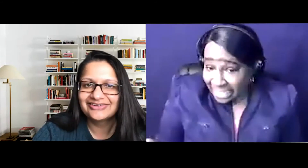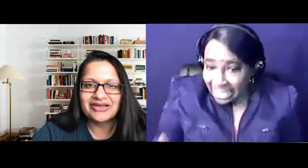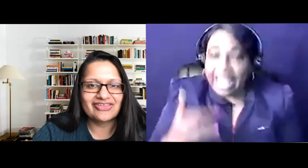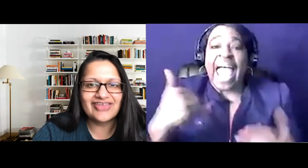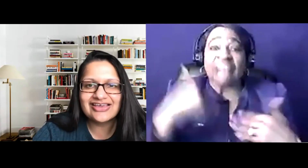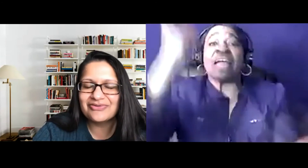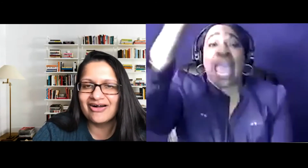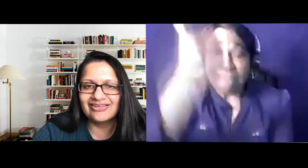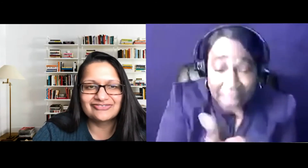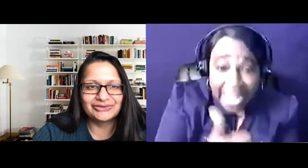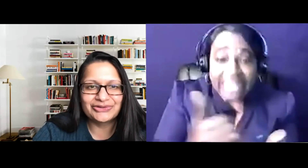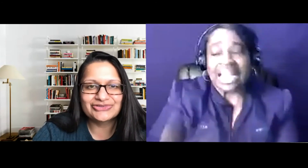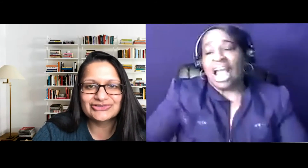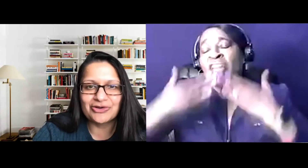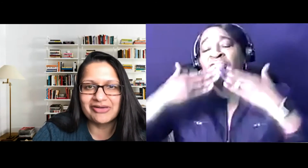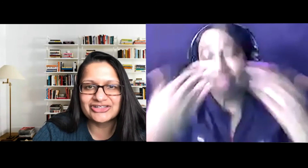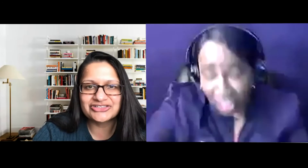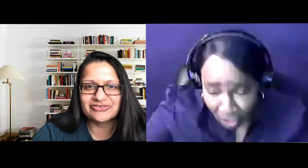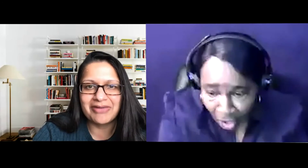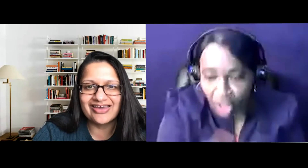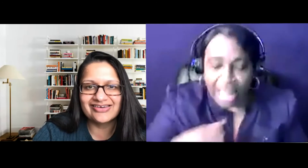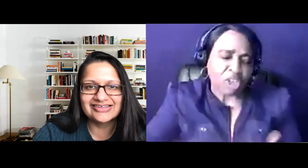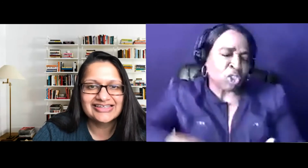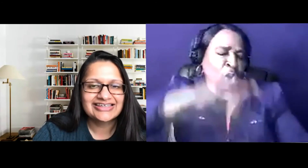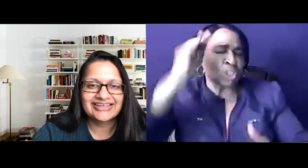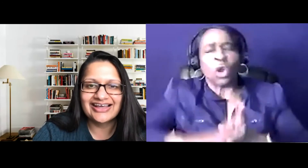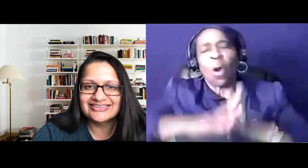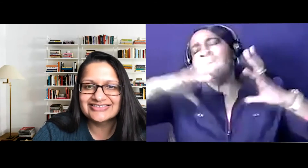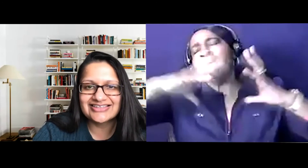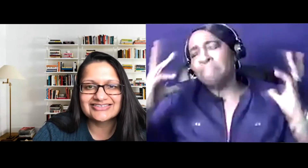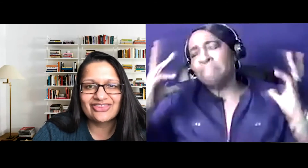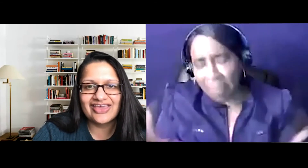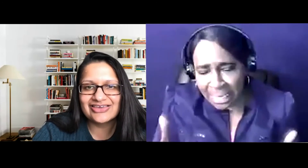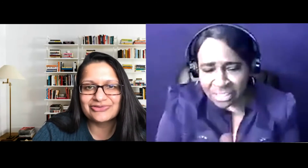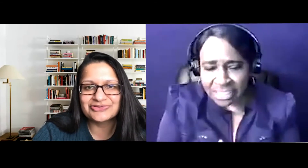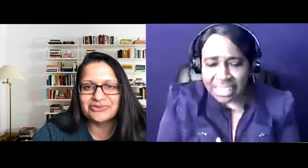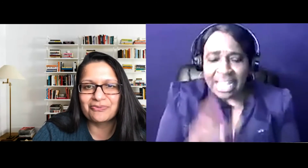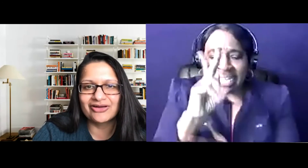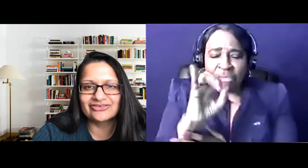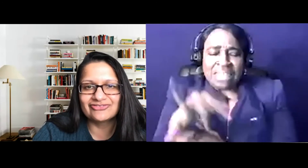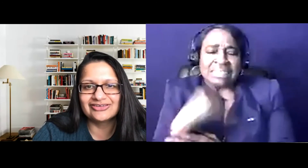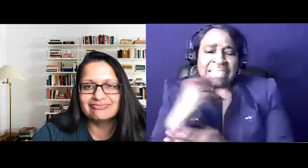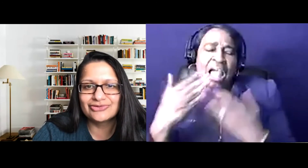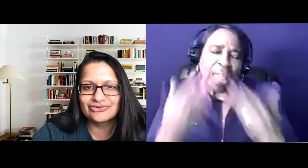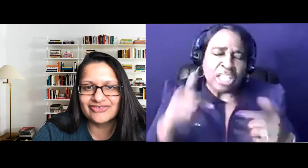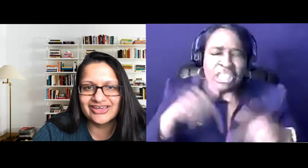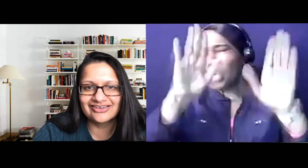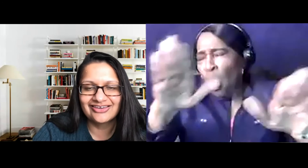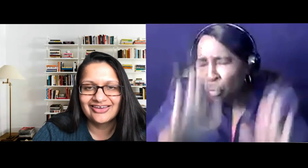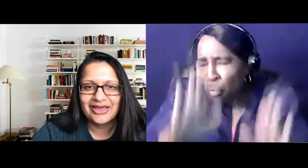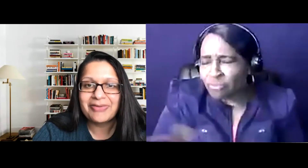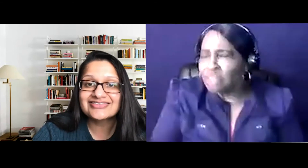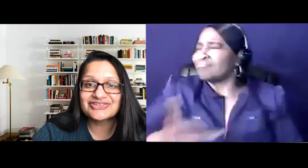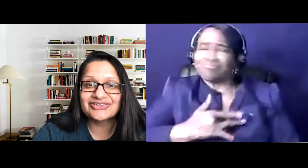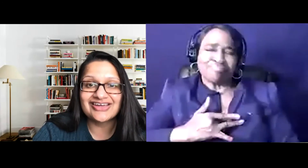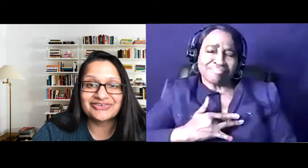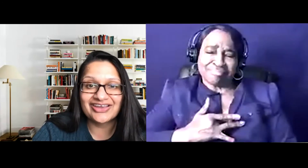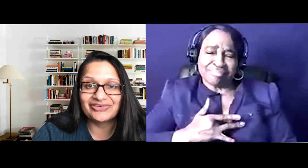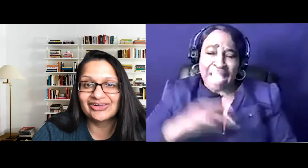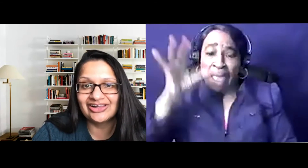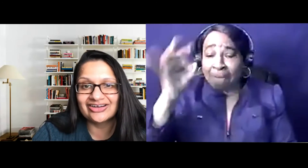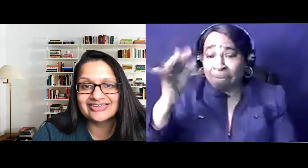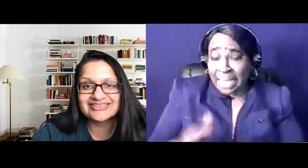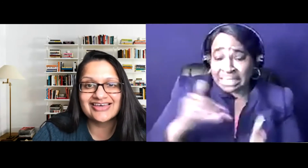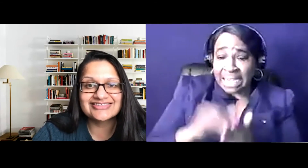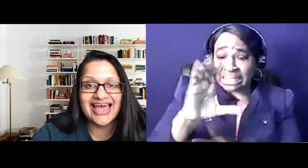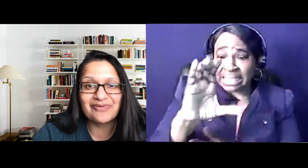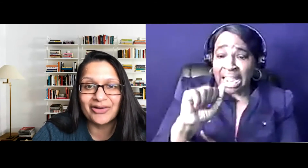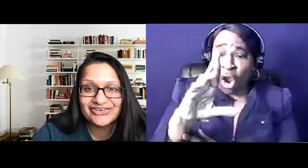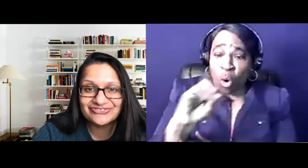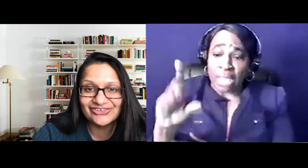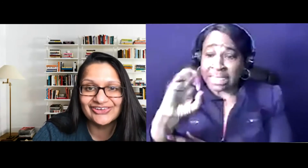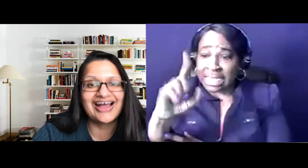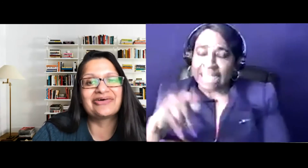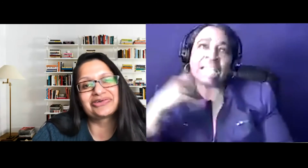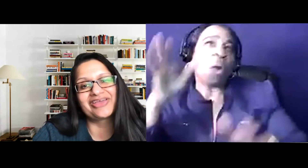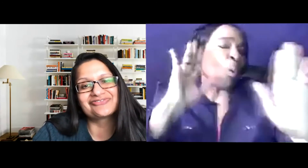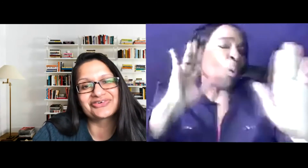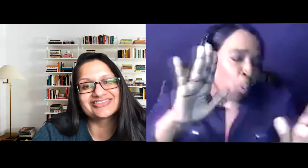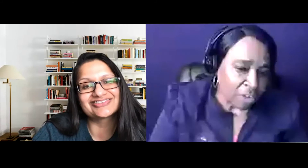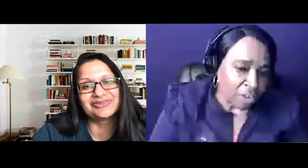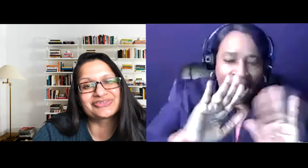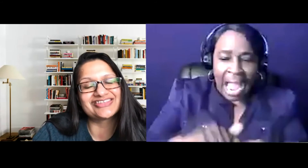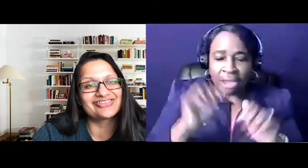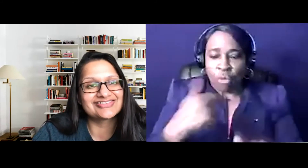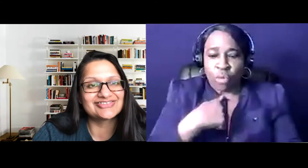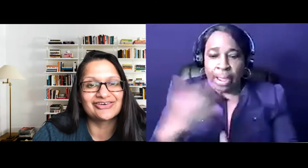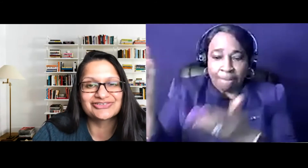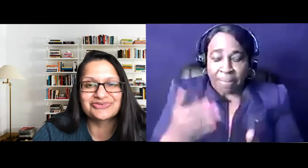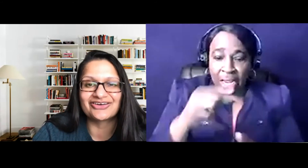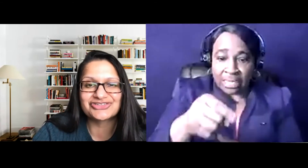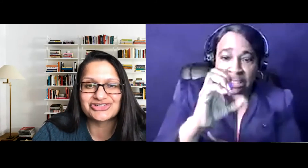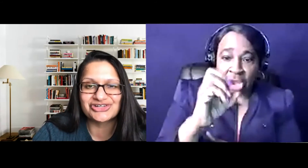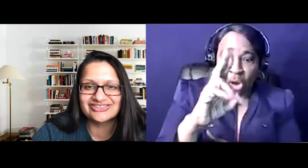We have a "Thank you all, I've learned so much" from Maya. Kelly says, "Thank you, this is so wonderful and moving. Pastor Dr. Carol Clark says, "Wonderful! How can we have Crystal present the song to our church?"